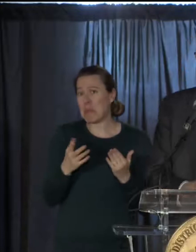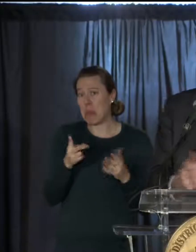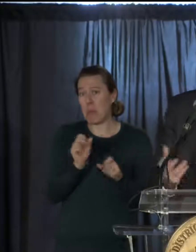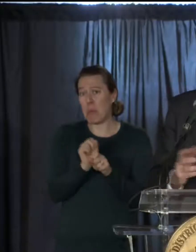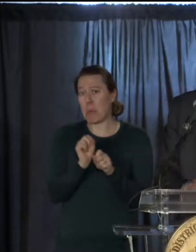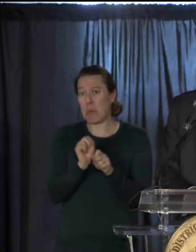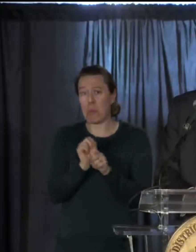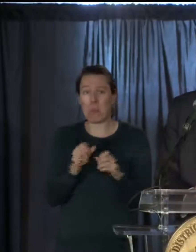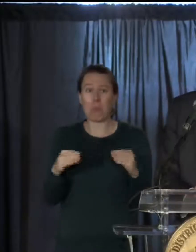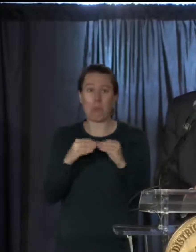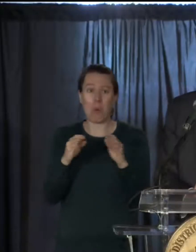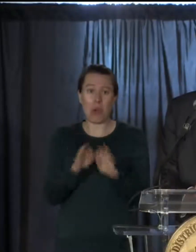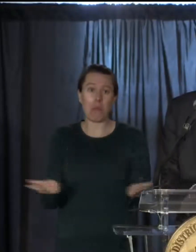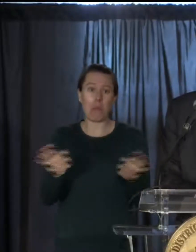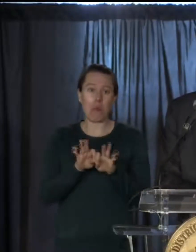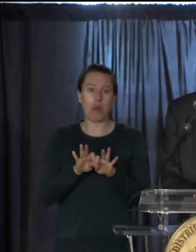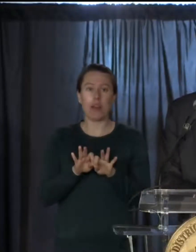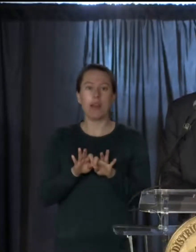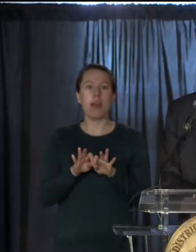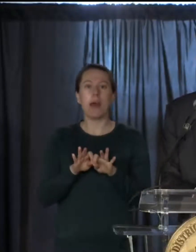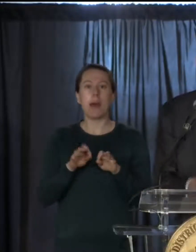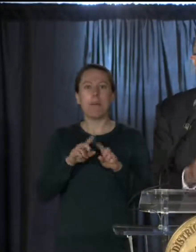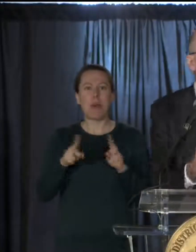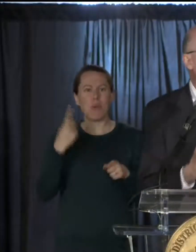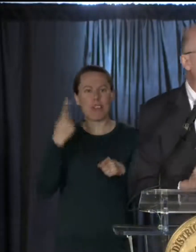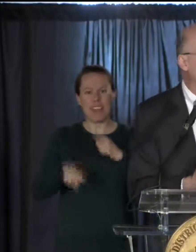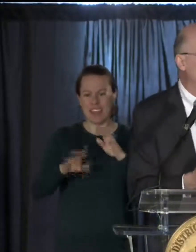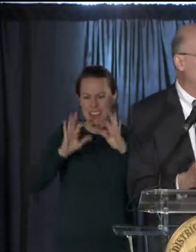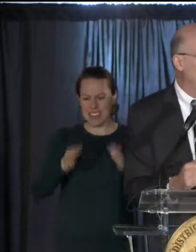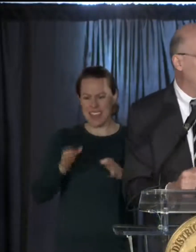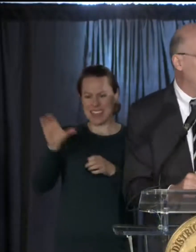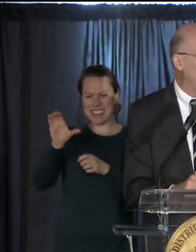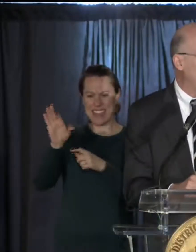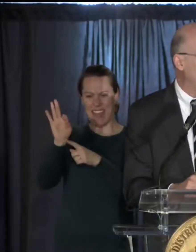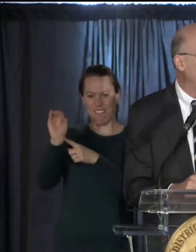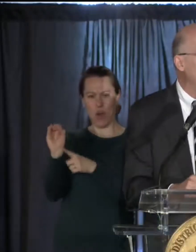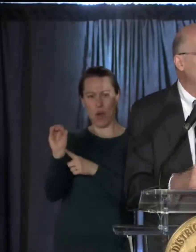CAN'T DETERMINE THE SALARY OF THE CHIEF FINANCIAL OFFICER AND THAT'S BECAUSE CONGRESS RESERVED THAT TO ITSELF.